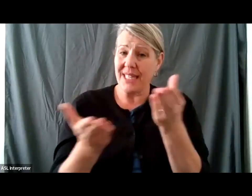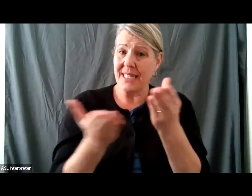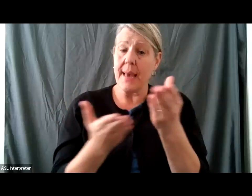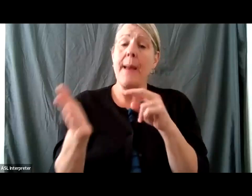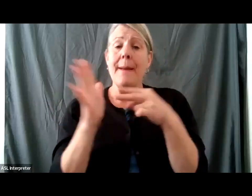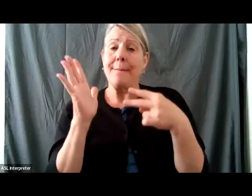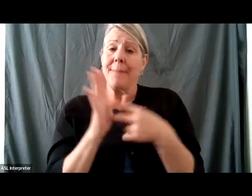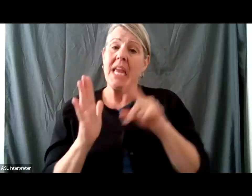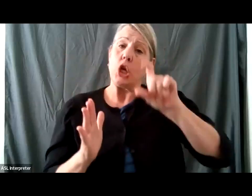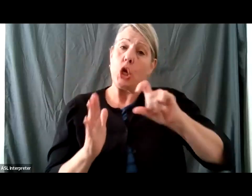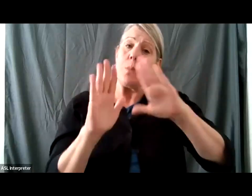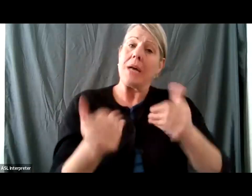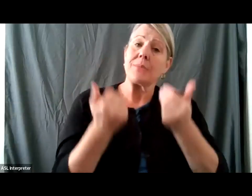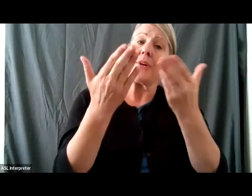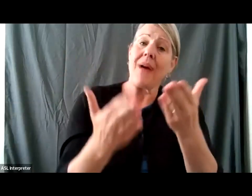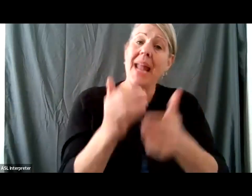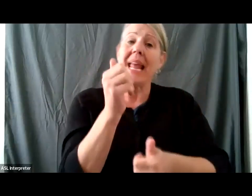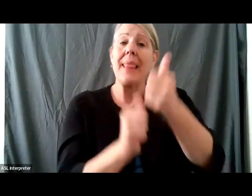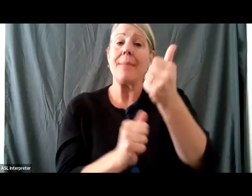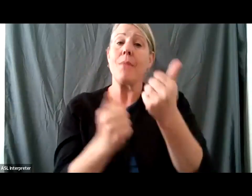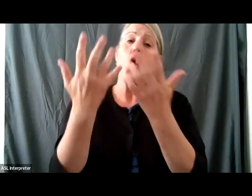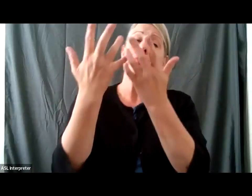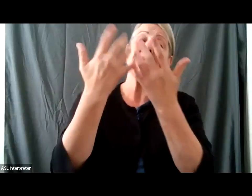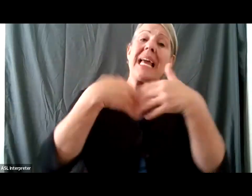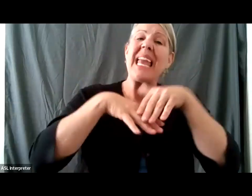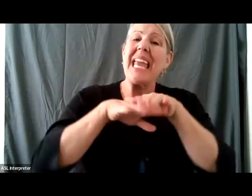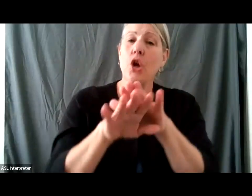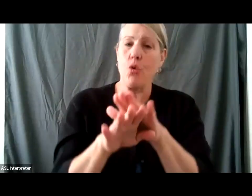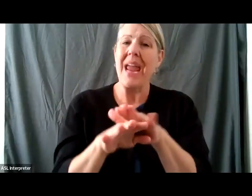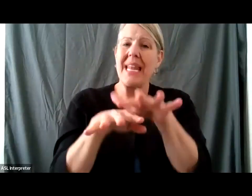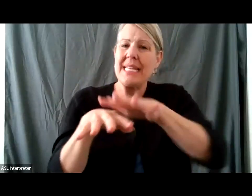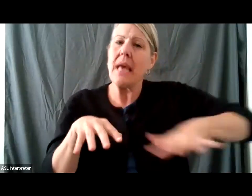in the most integrated setting appropriate to the needs of a person with a disability.